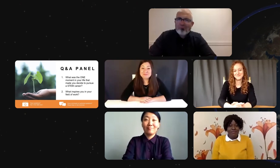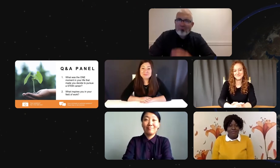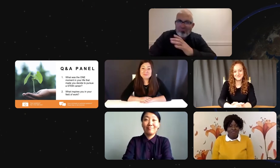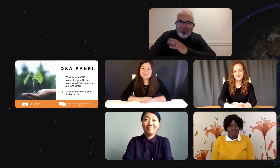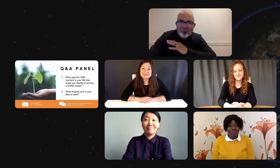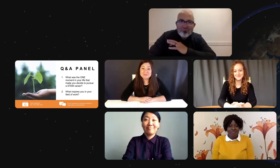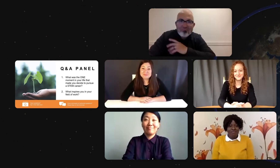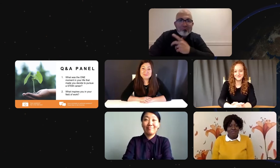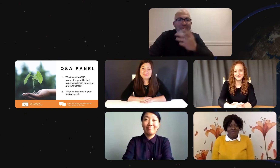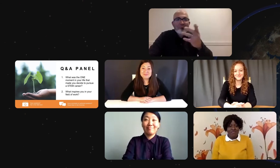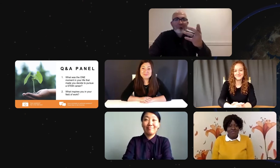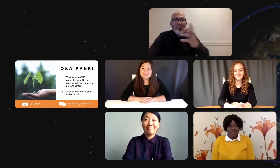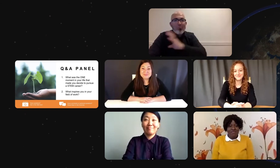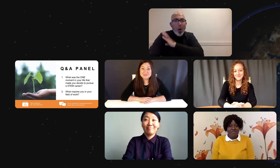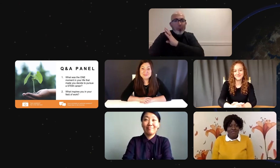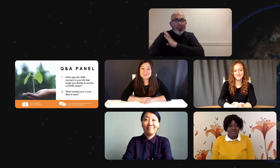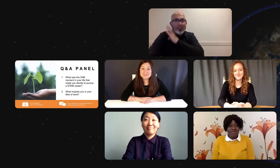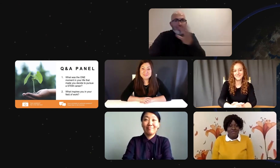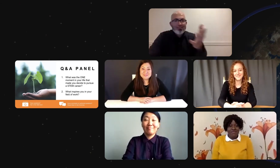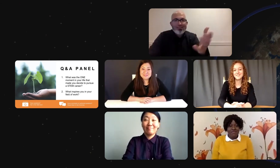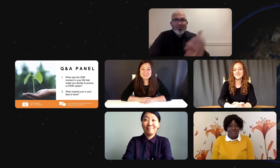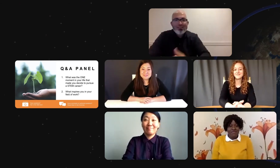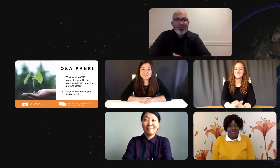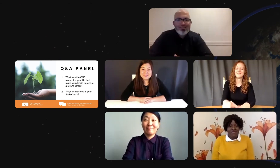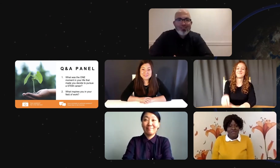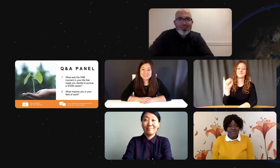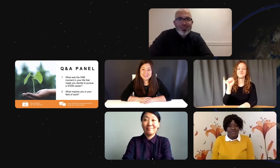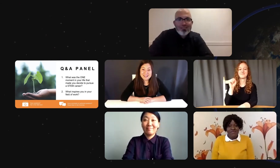That led me to where I am today.